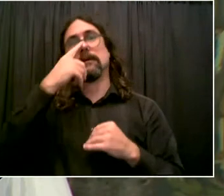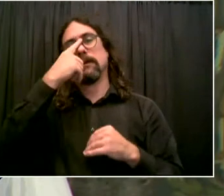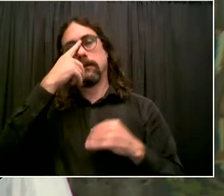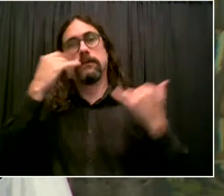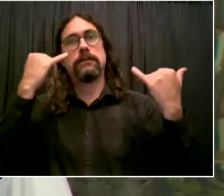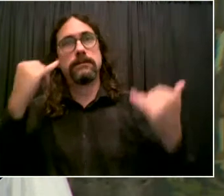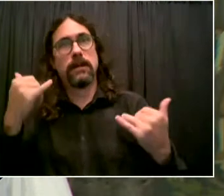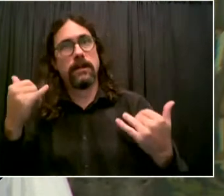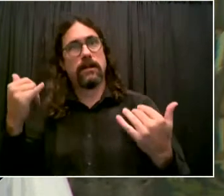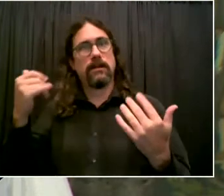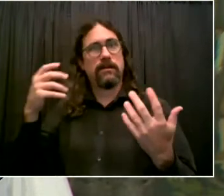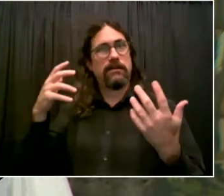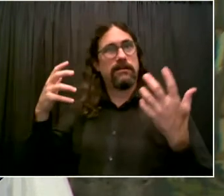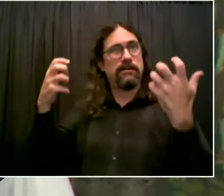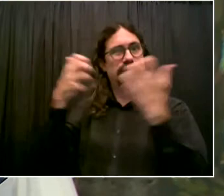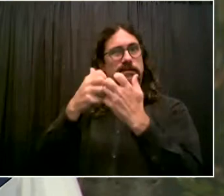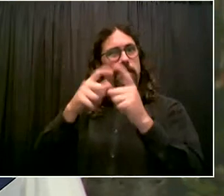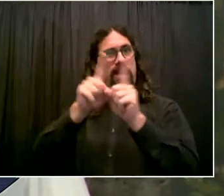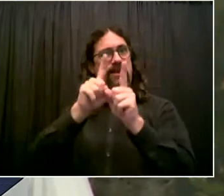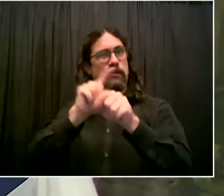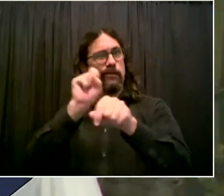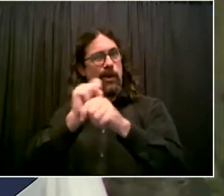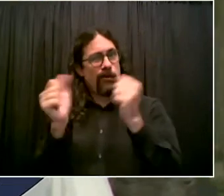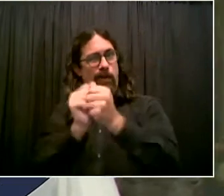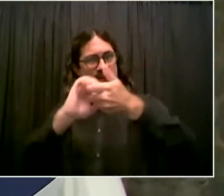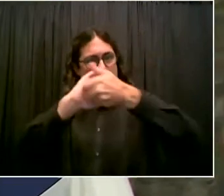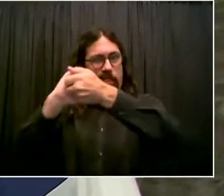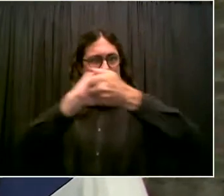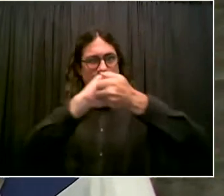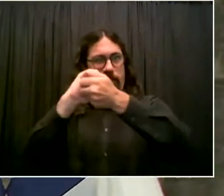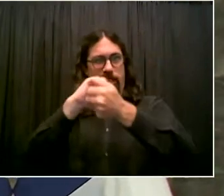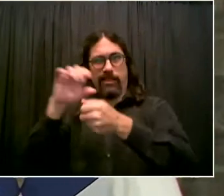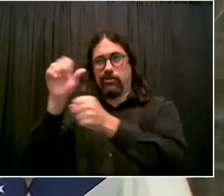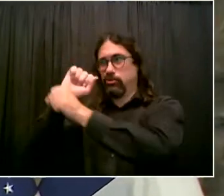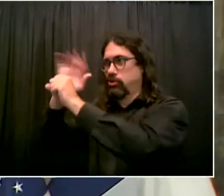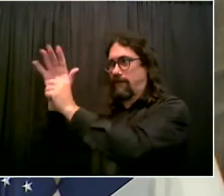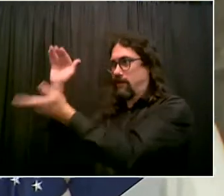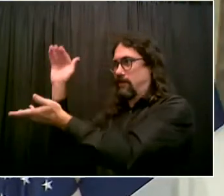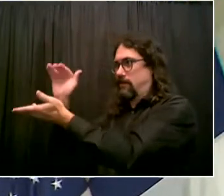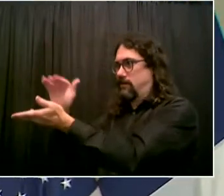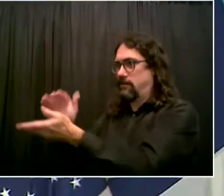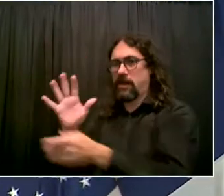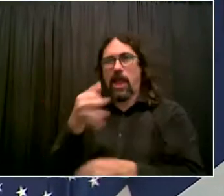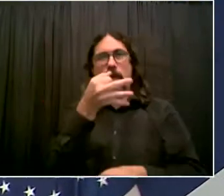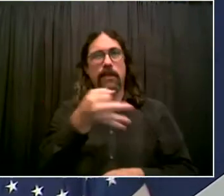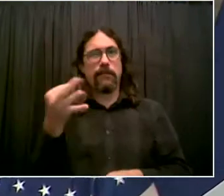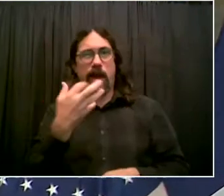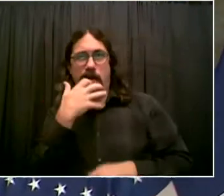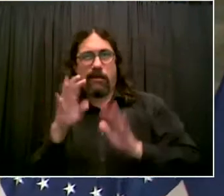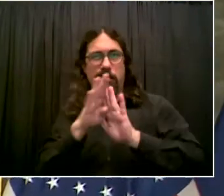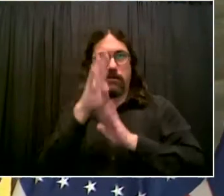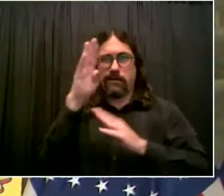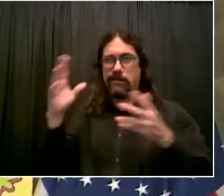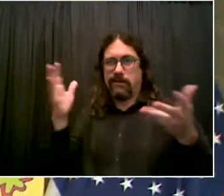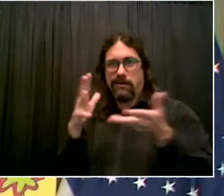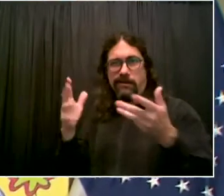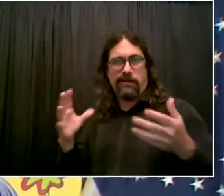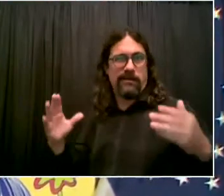WE ARE GETTING OUT OF COVID-19 WITH HIP-HOP, TO ME IS FITTING AND AGAIN I WANT TO THANK YOU FOR